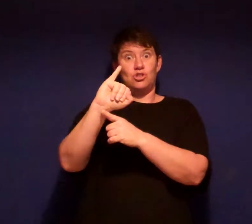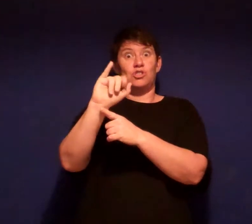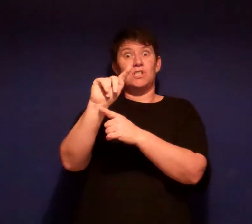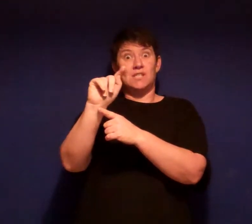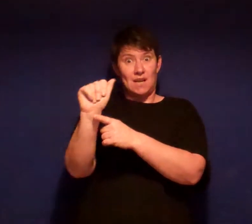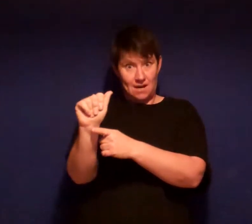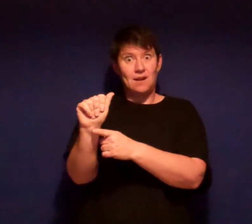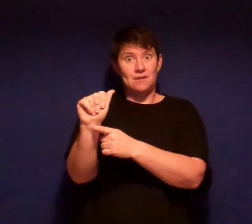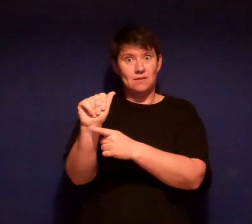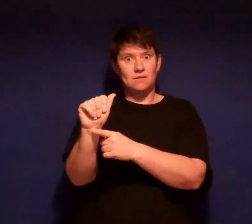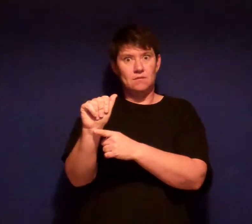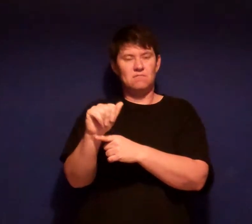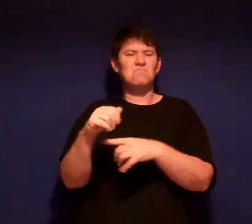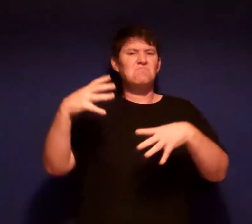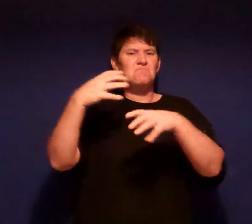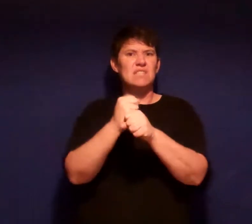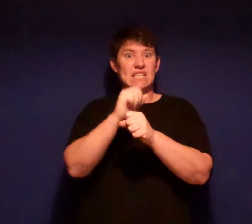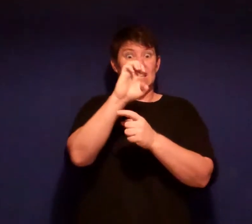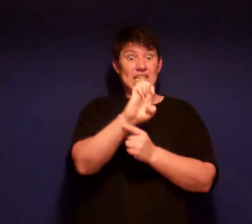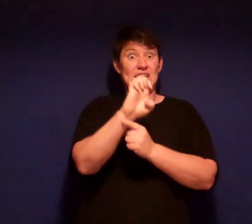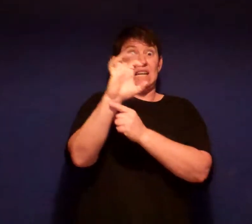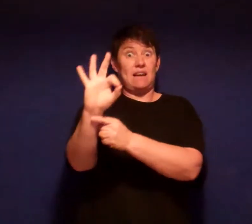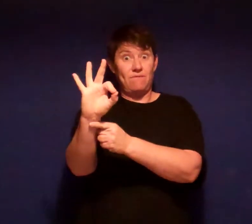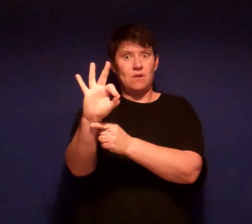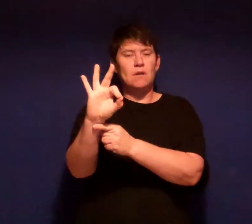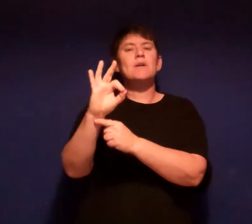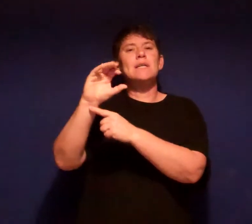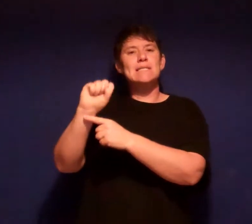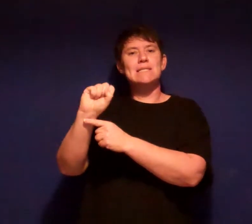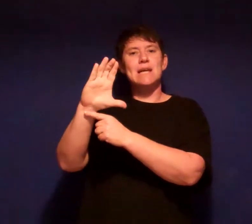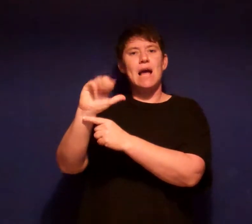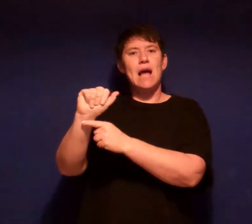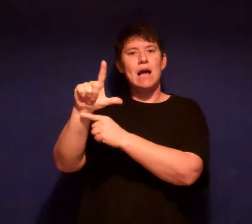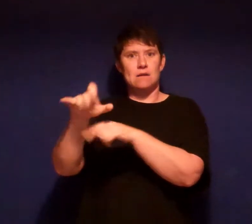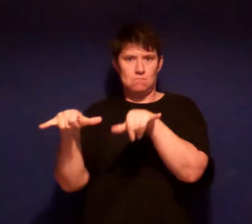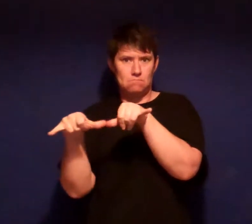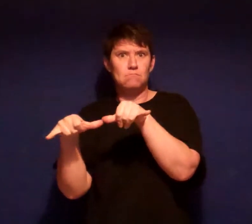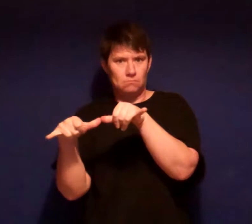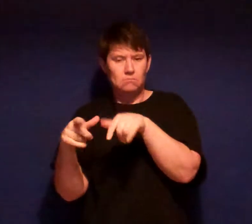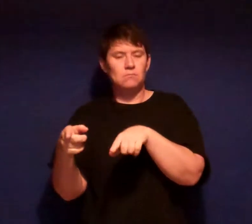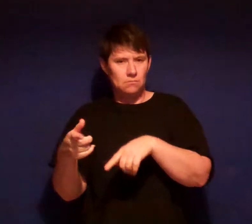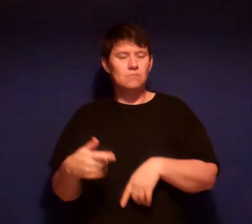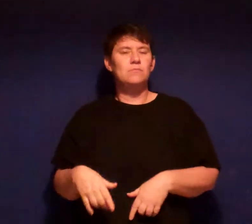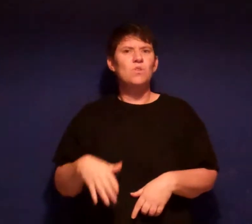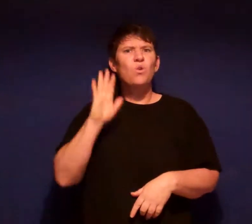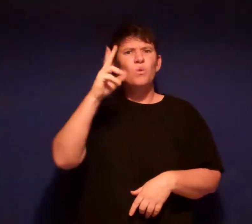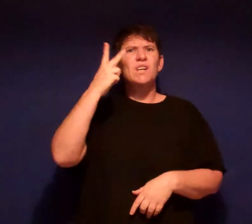based on wind speed and how much damage that can occur.